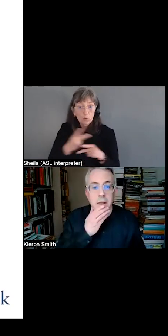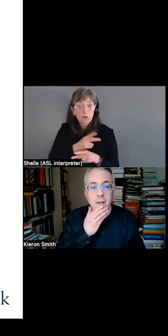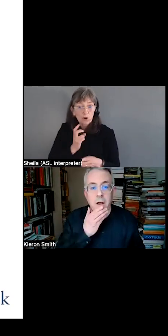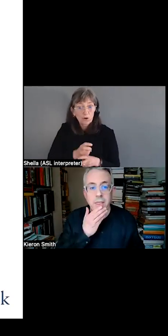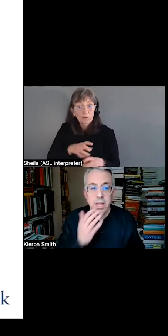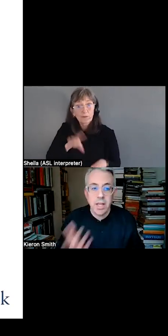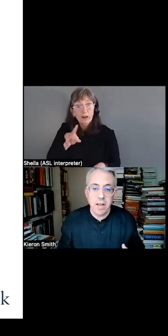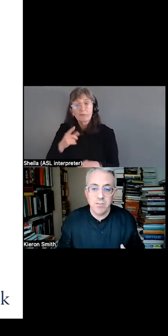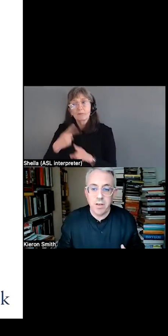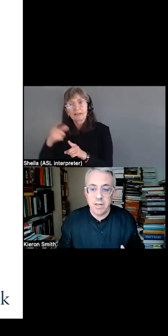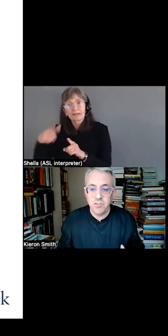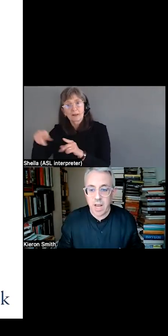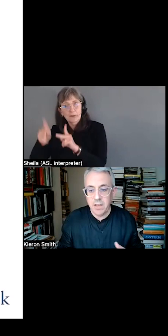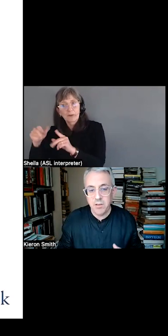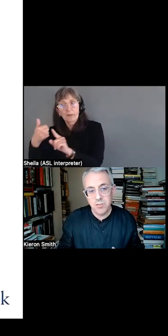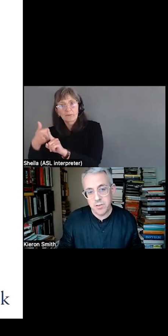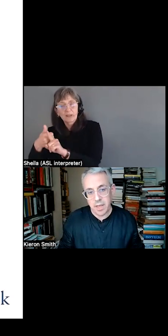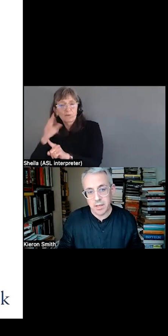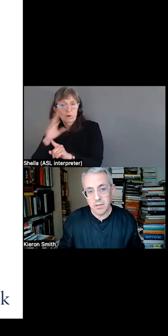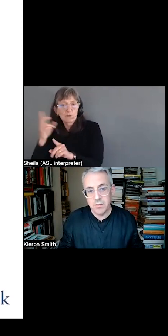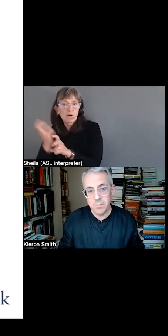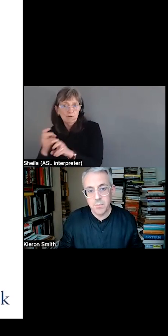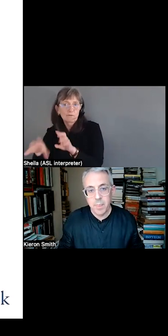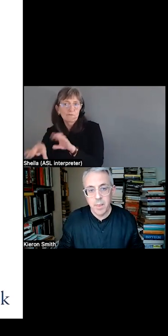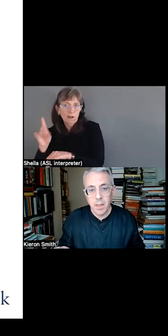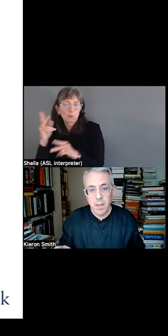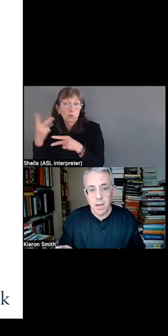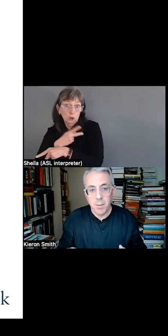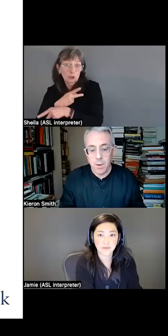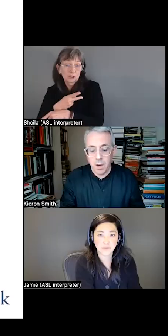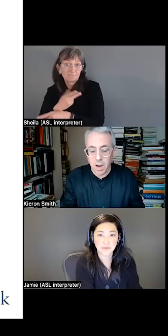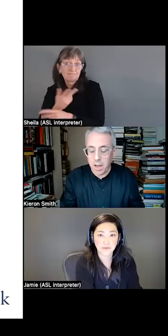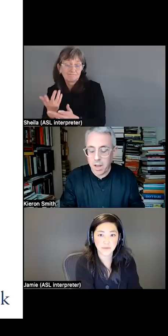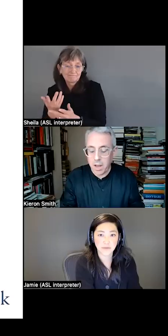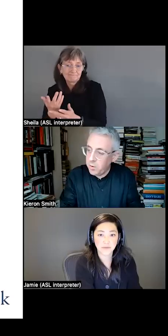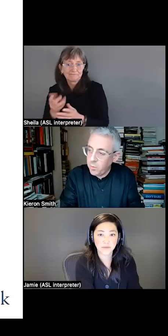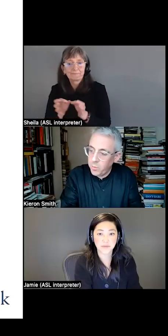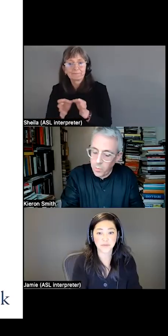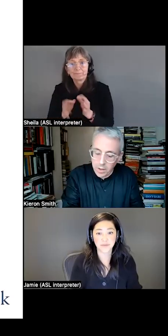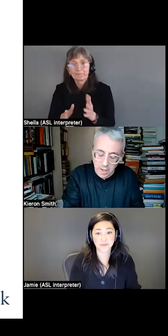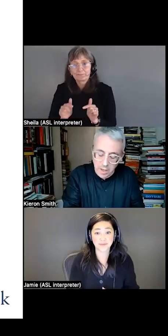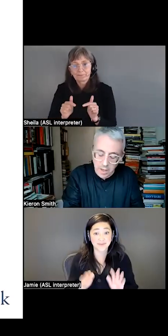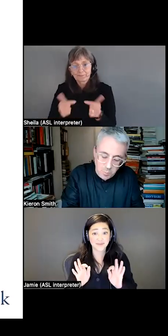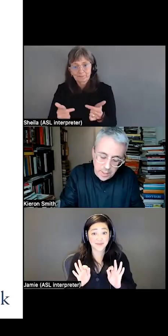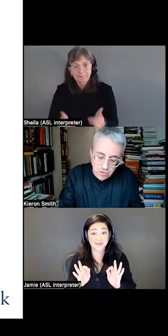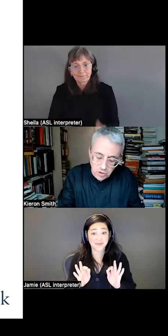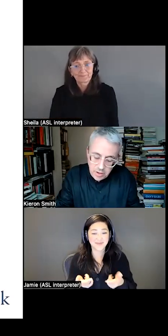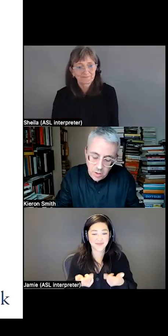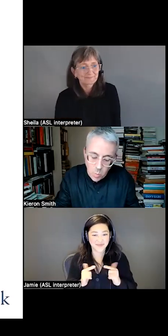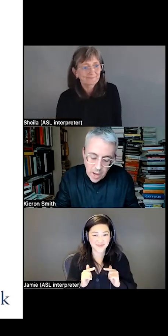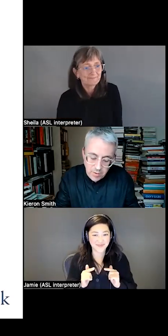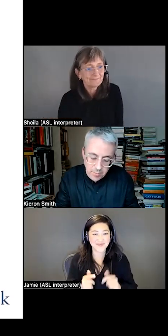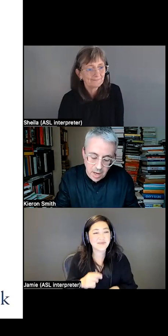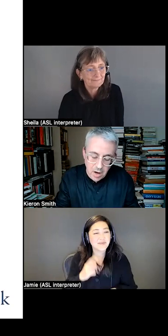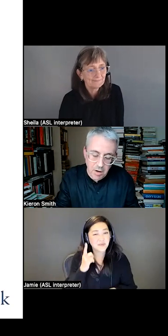I think the internet certainly changed things. I think it's been a journey away from that